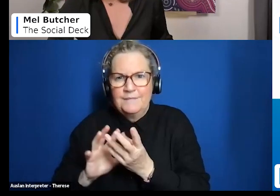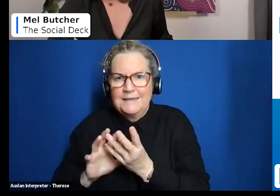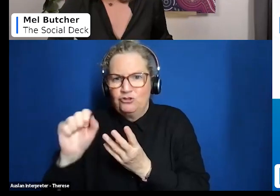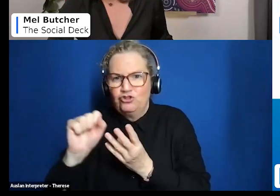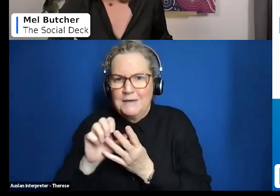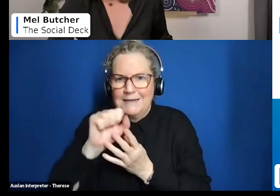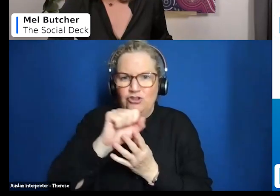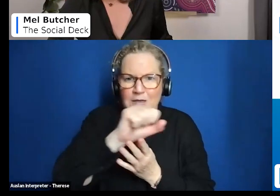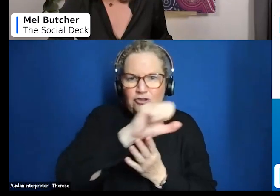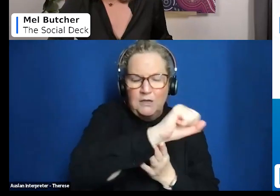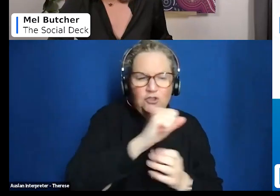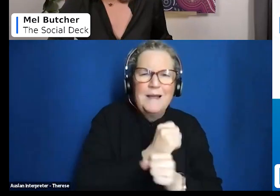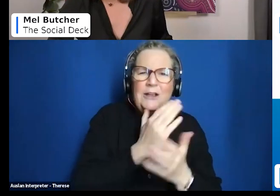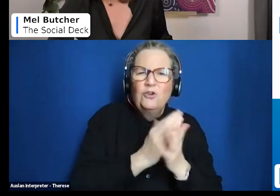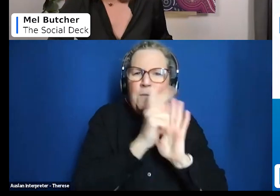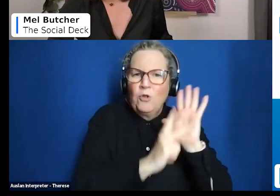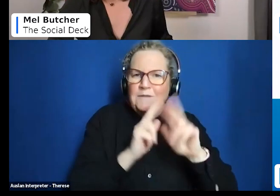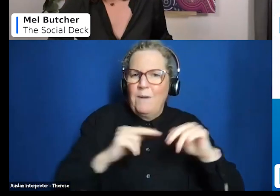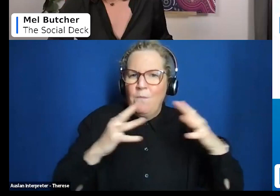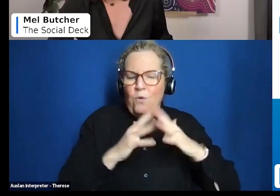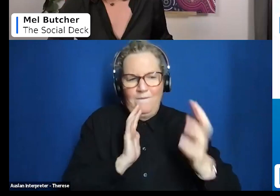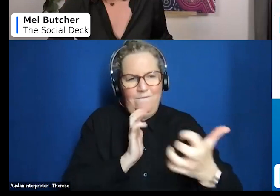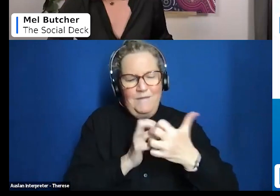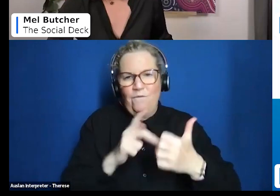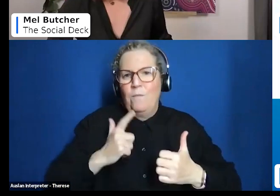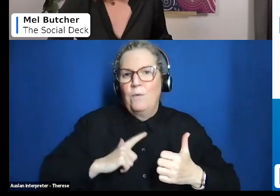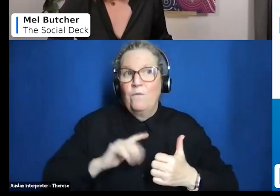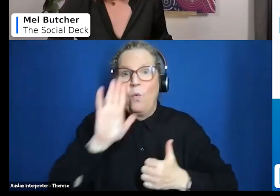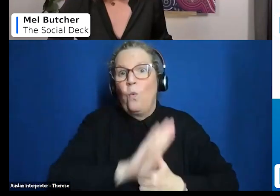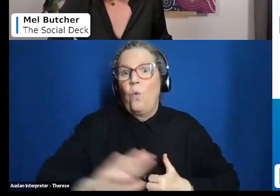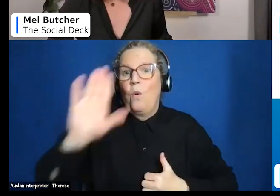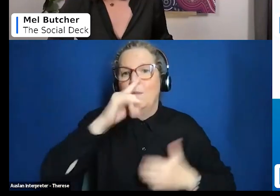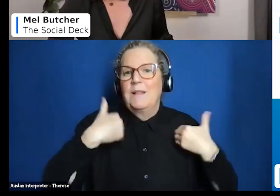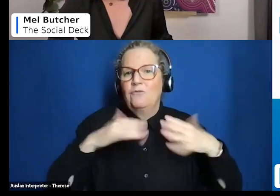frameworks are fit for purpose for all Australians now and in the future.